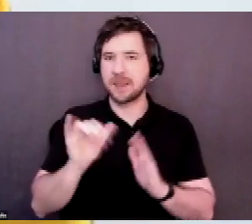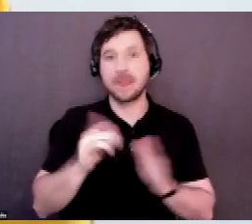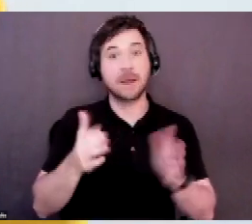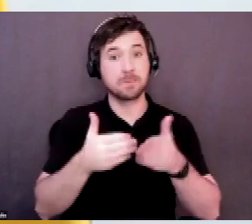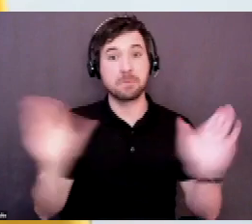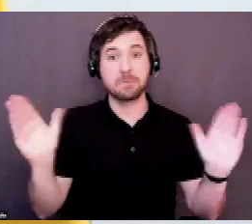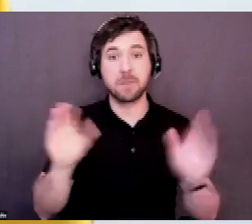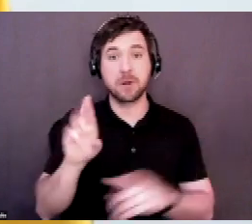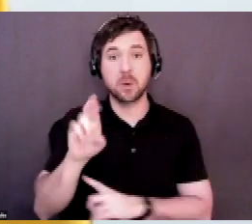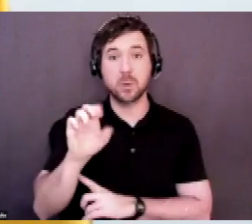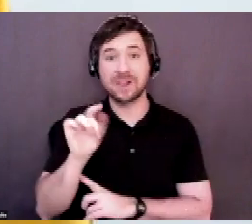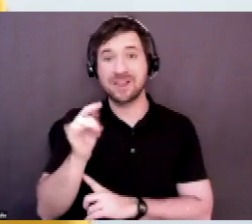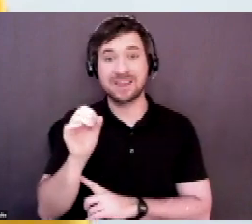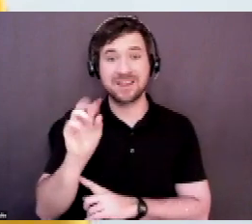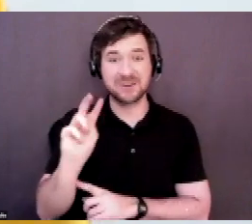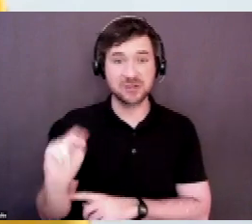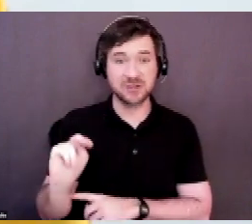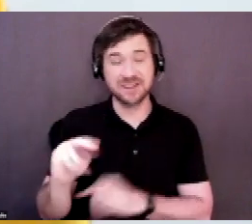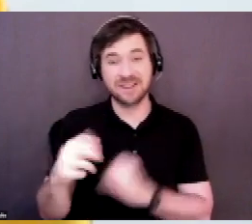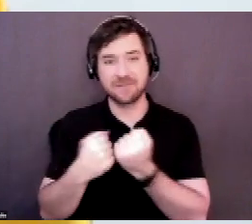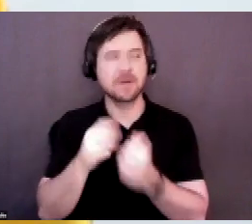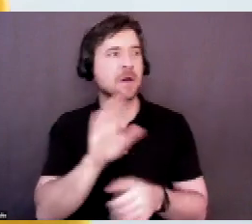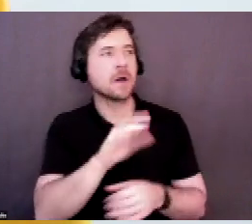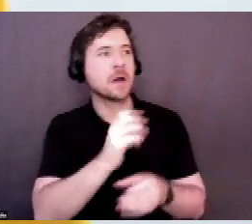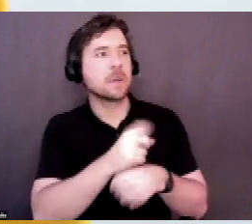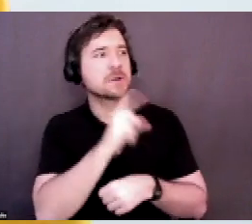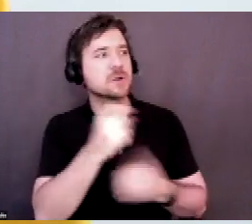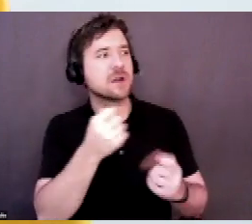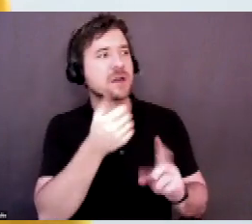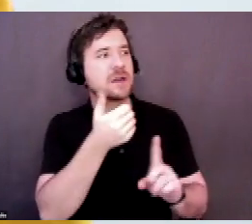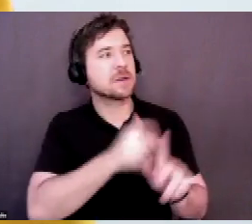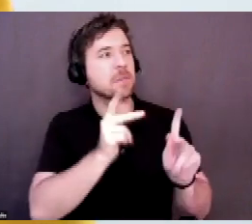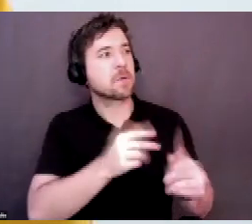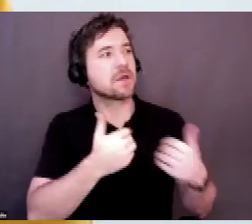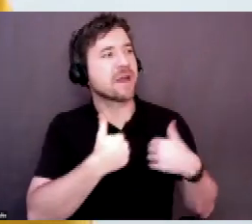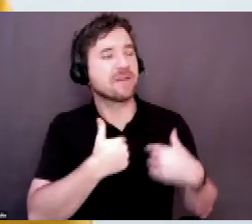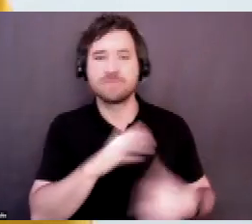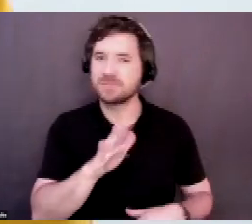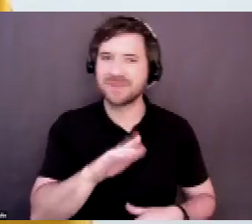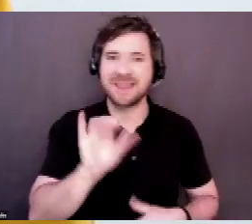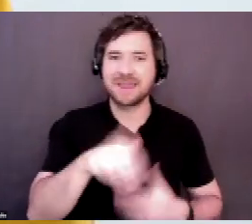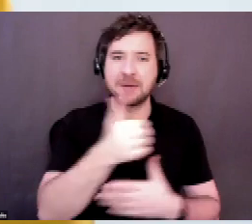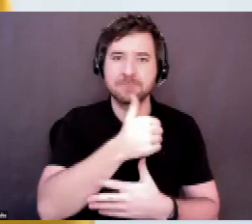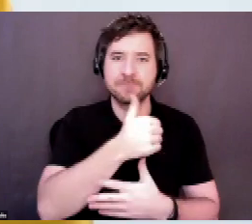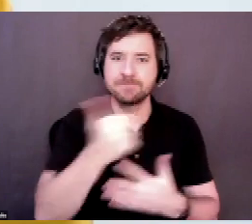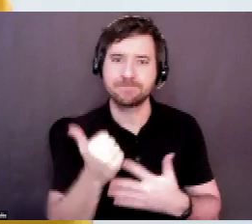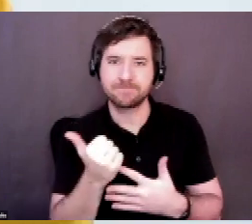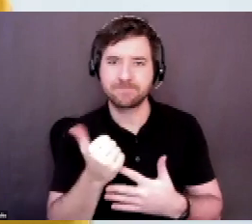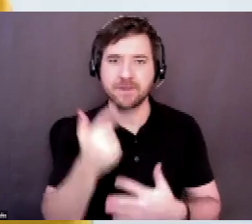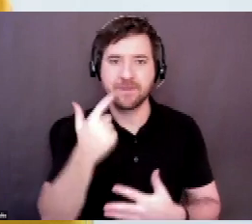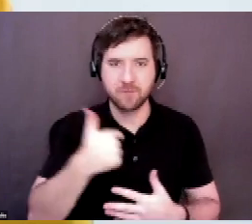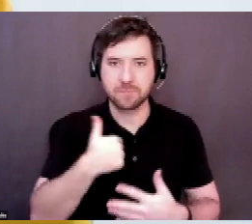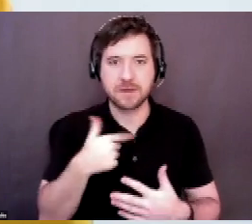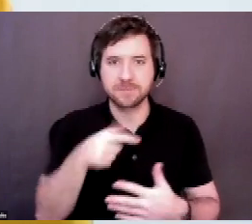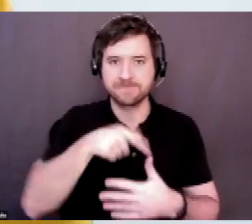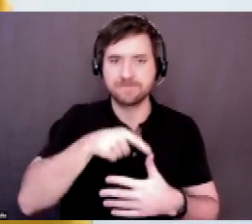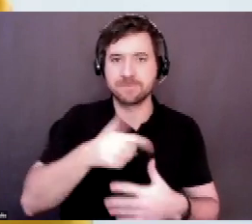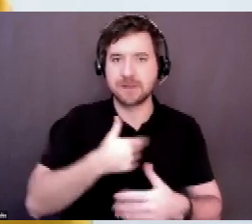secondary for me during my deliberate because I need to make sure that I was safe, that I would be cared for, and that I was able